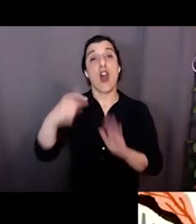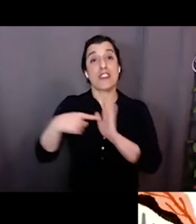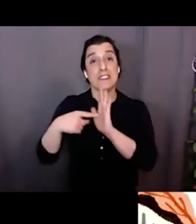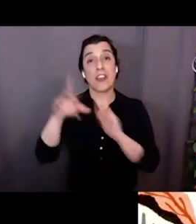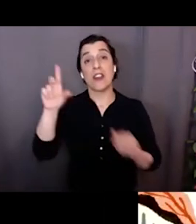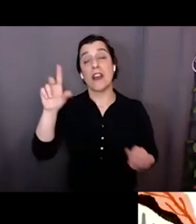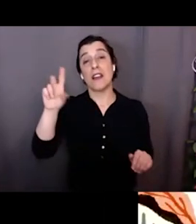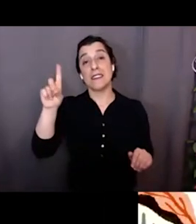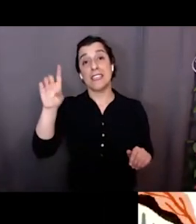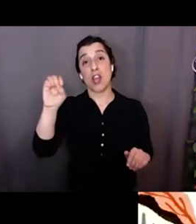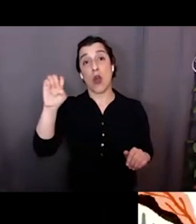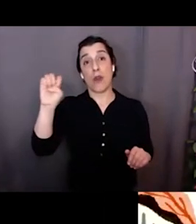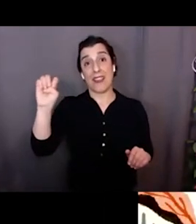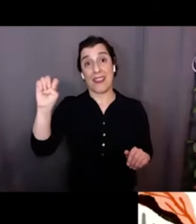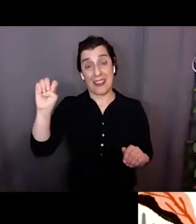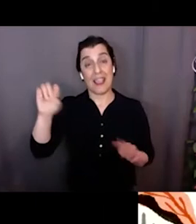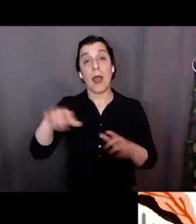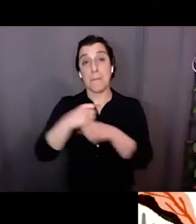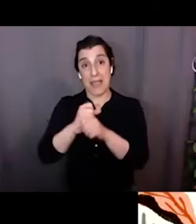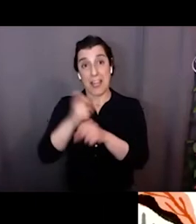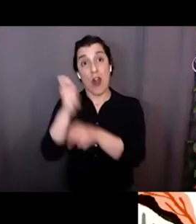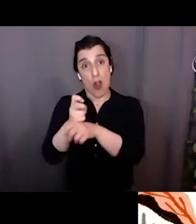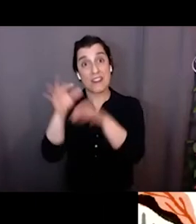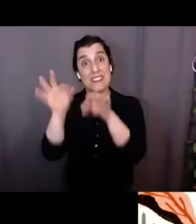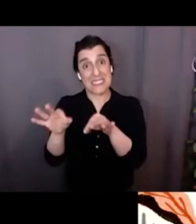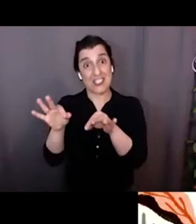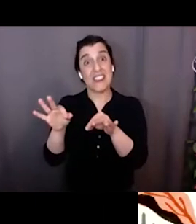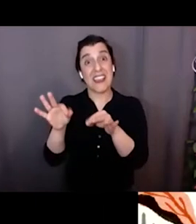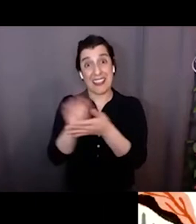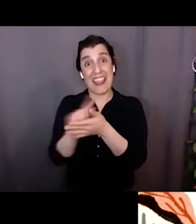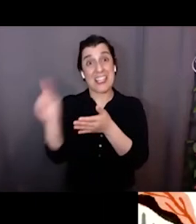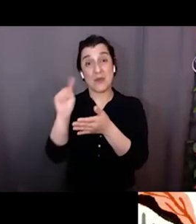took a hard decision last week by banning zoom from schools and it felt like an